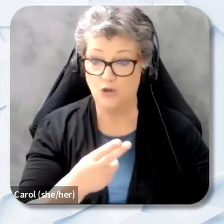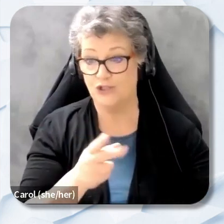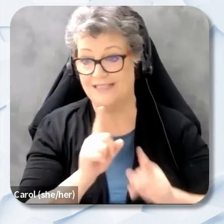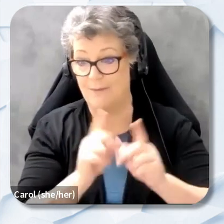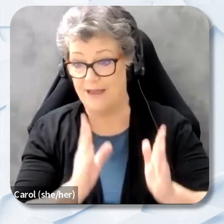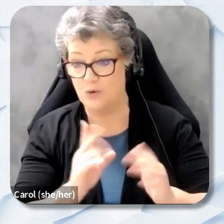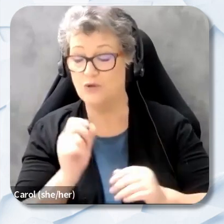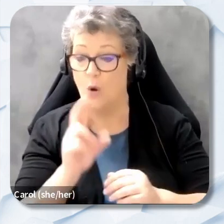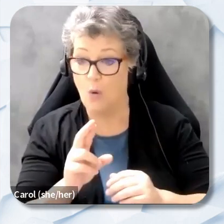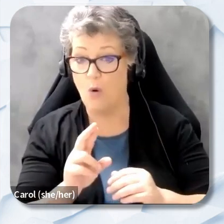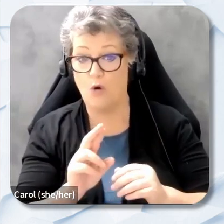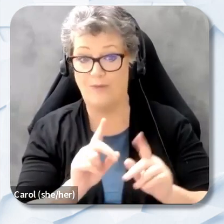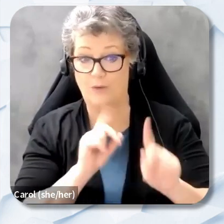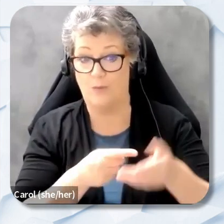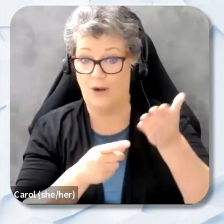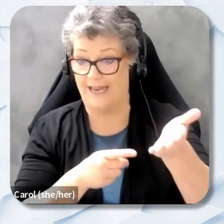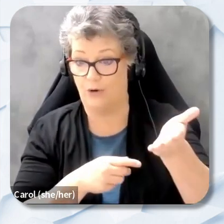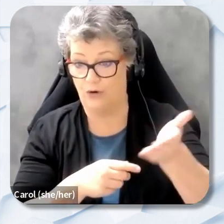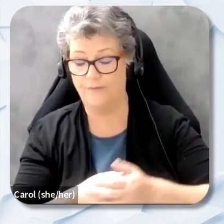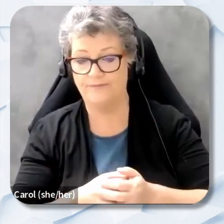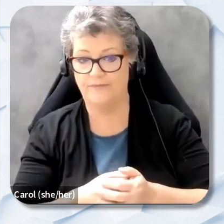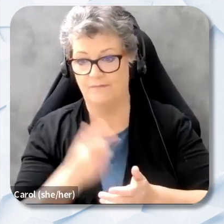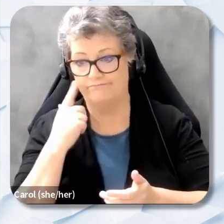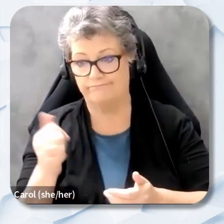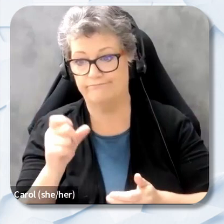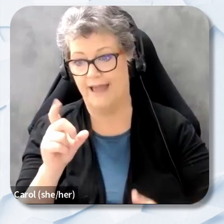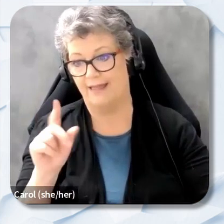can be reported here. That is up to the LEA.